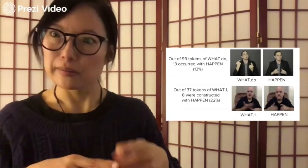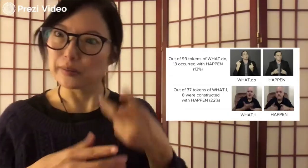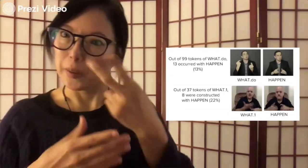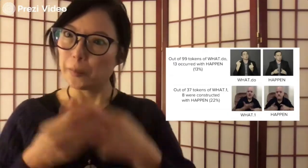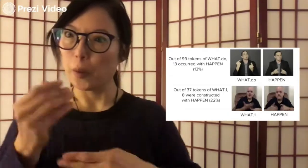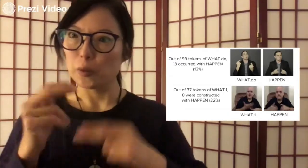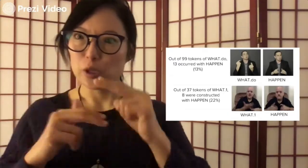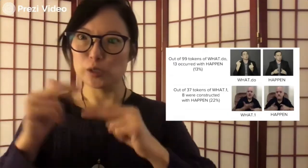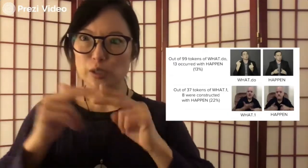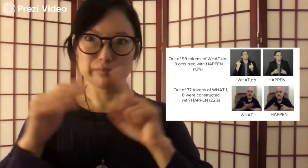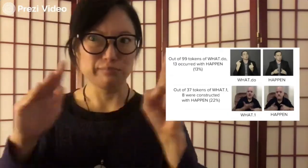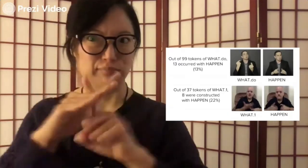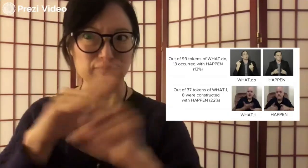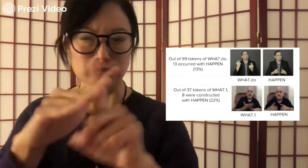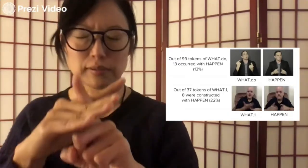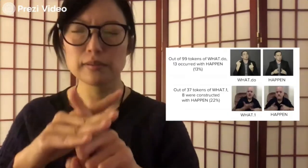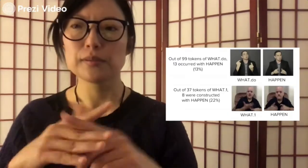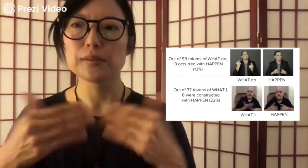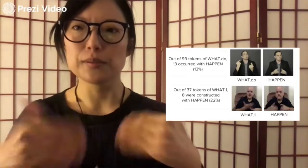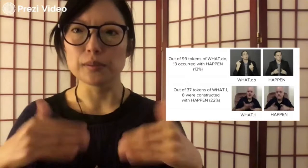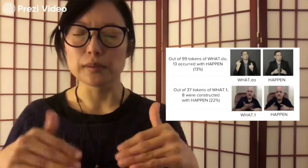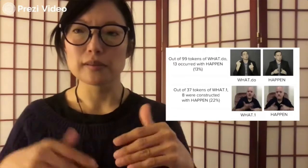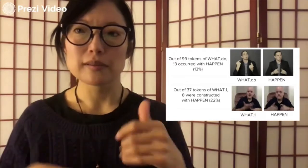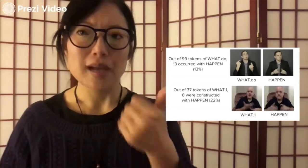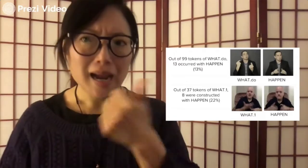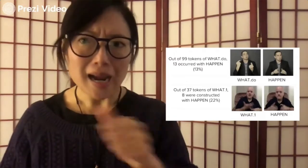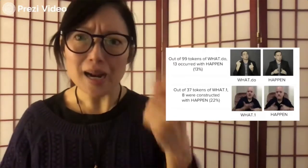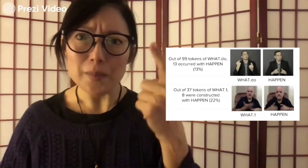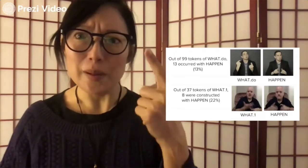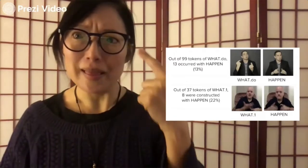HAPPEN. Those constructions are not isolated but rather